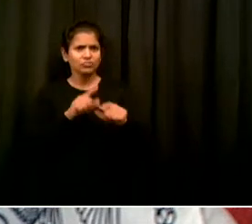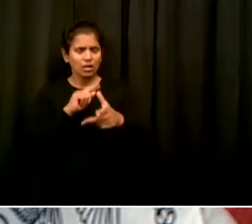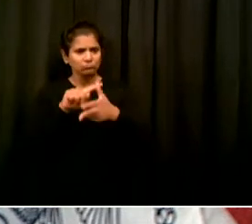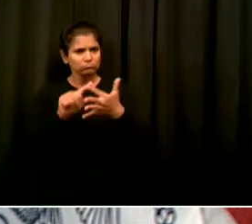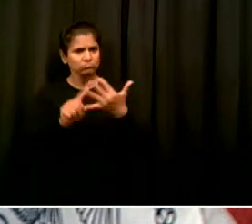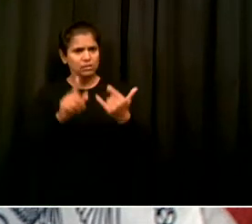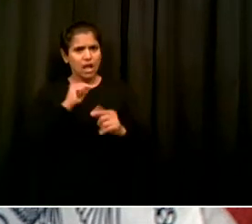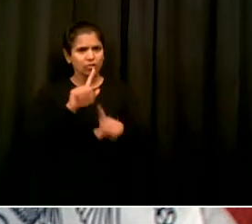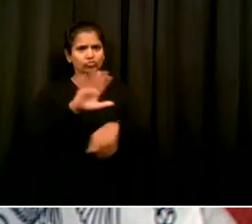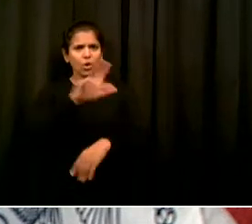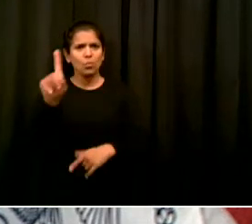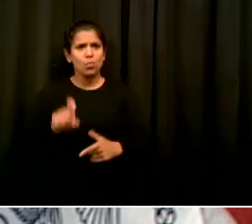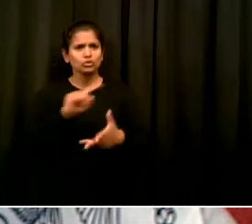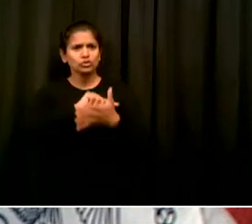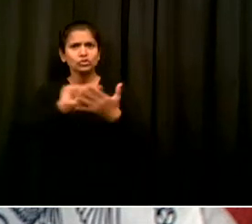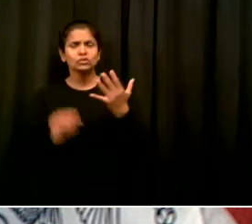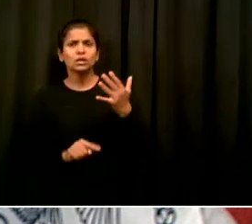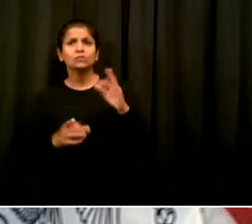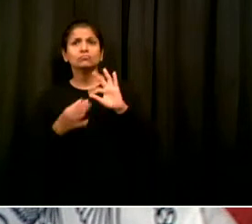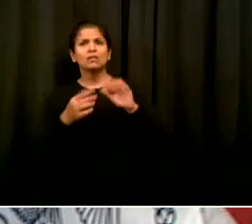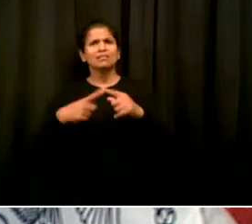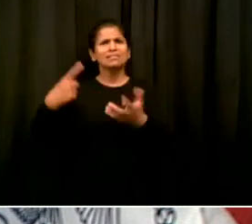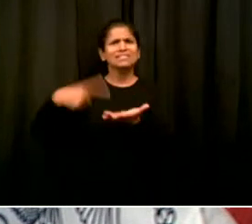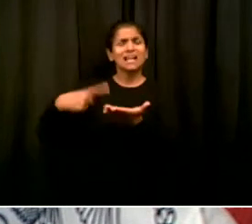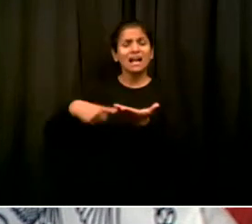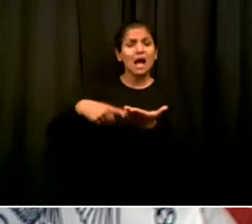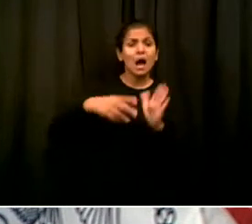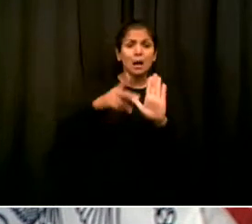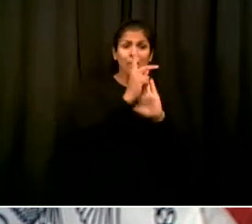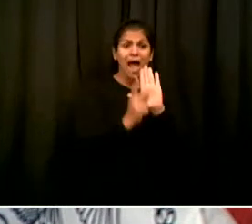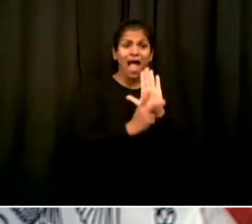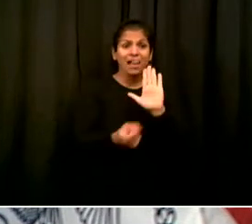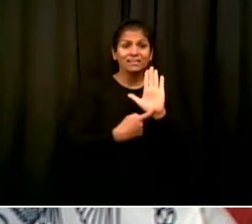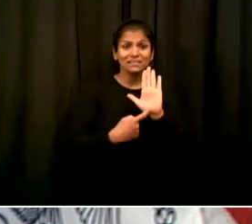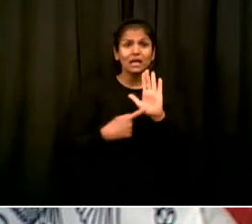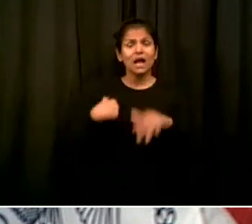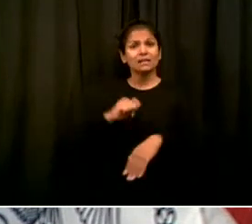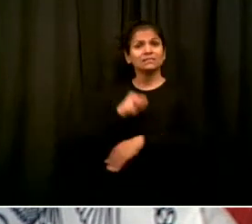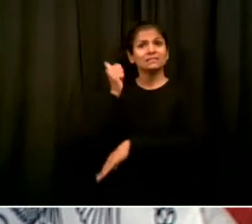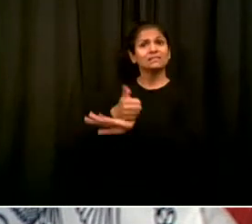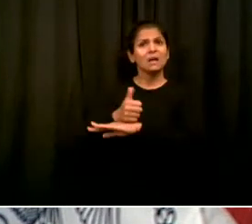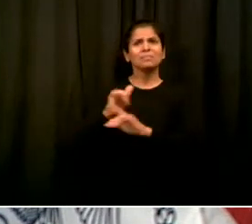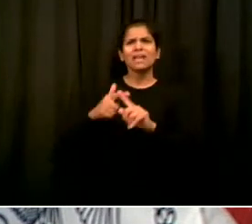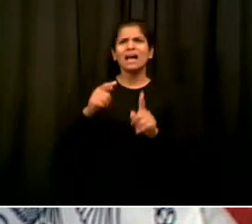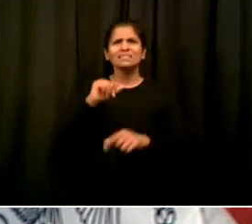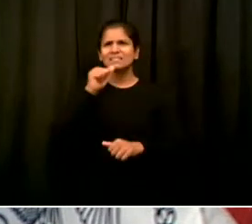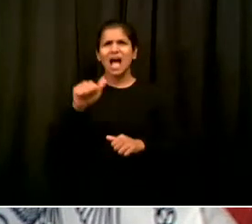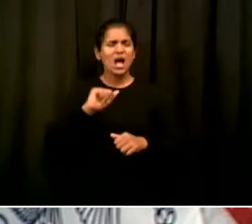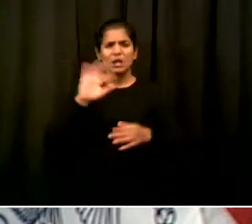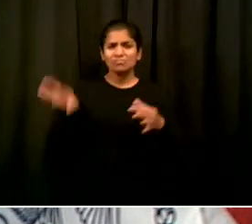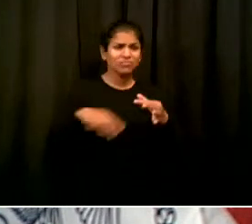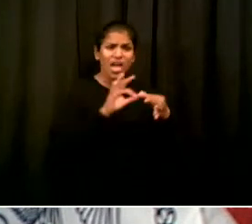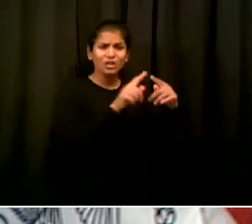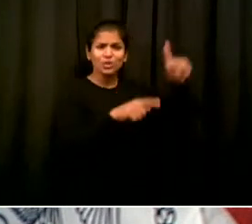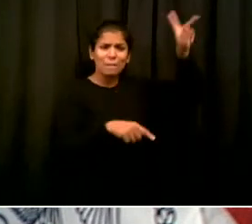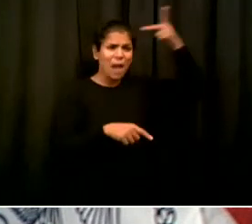WITH THE PUBLIC ON POLICY MATTERS. THAT IS JUST NONOT THE SAME THING AS POLILITICACAL ACTIVITY OR PARTISAN ACTIIVITY.